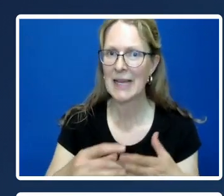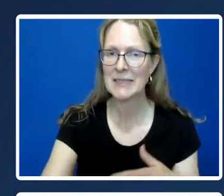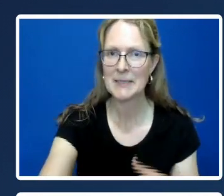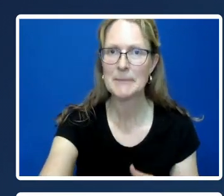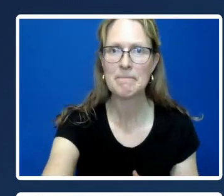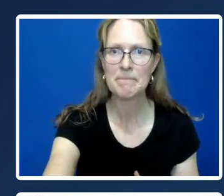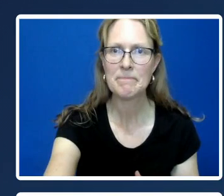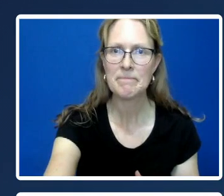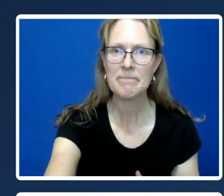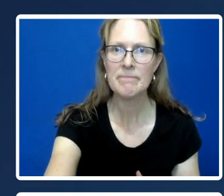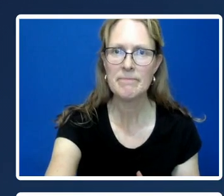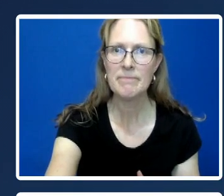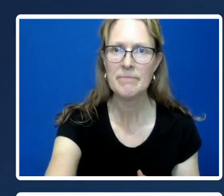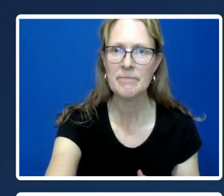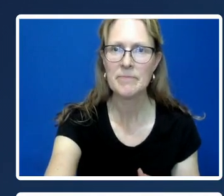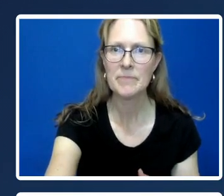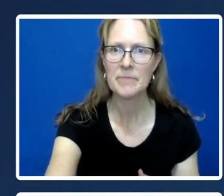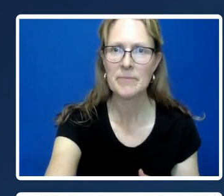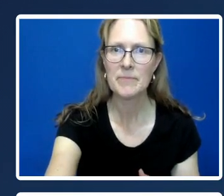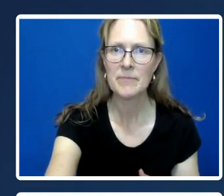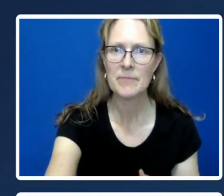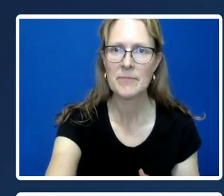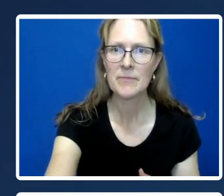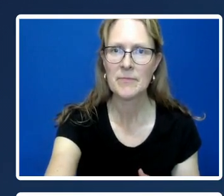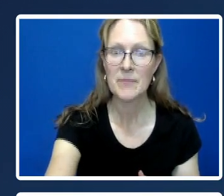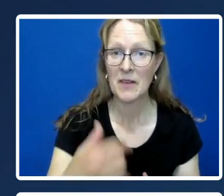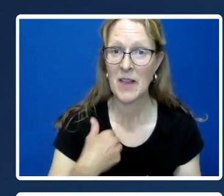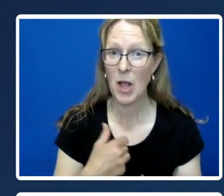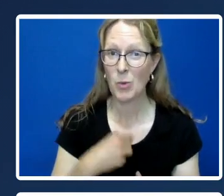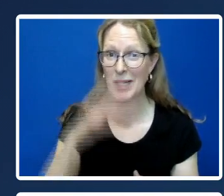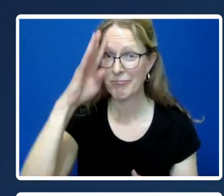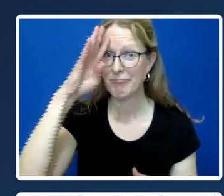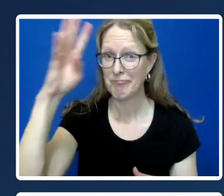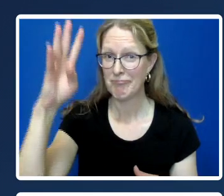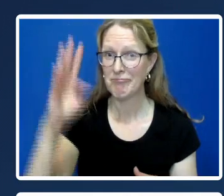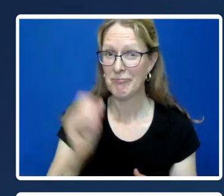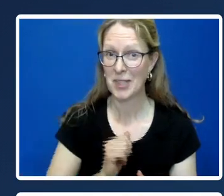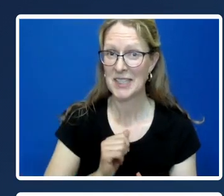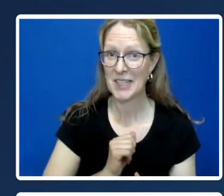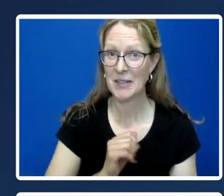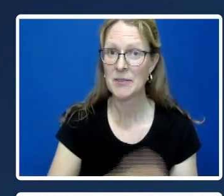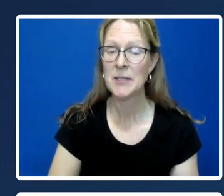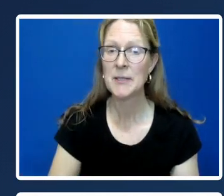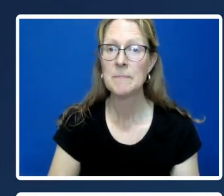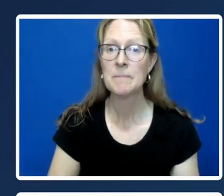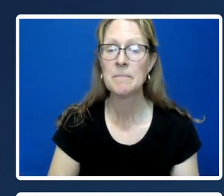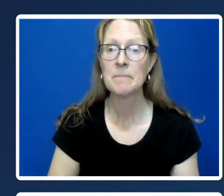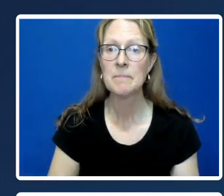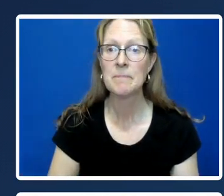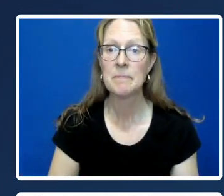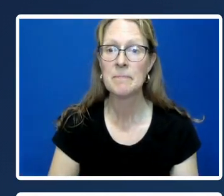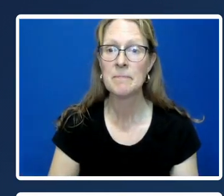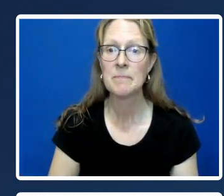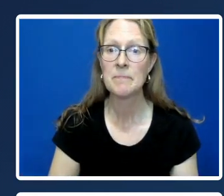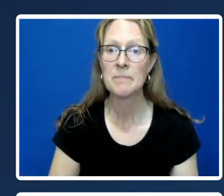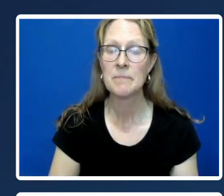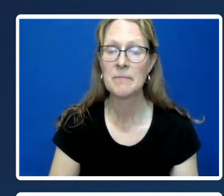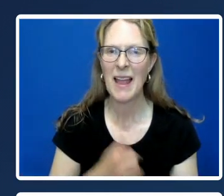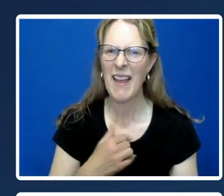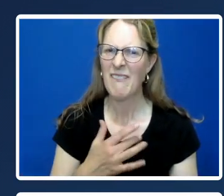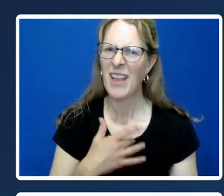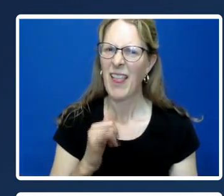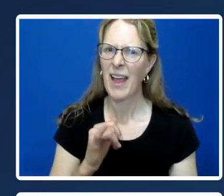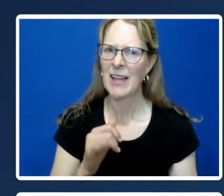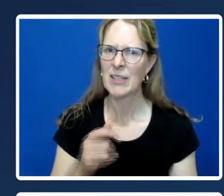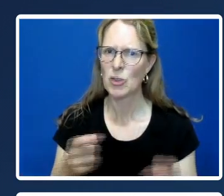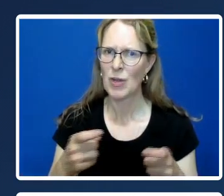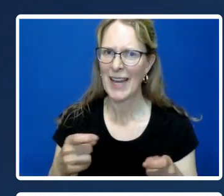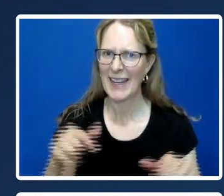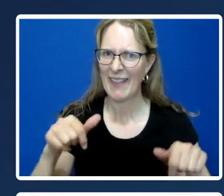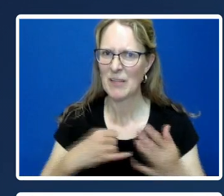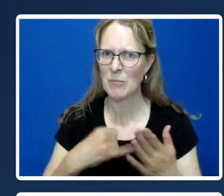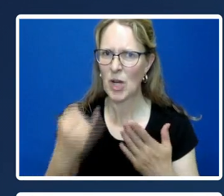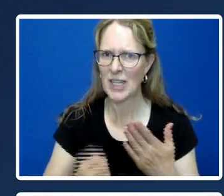collective. And really, you know, I feel like directing this project, I wore many hats. And